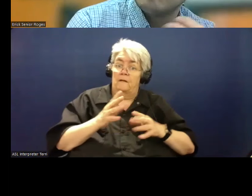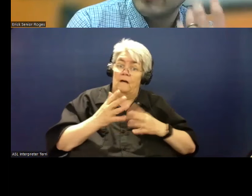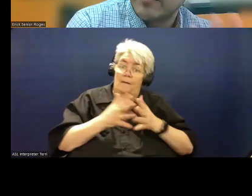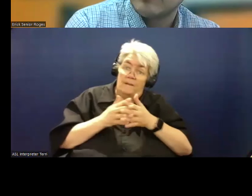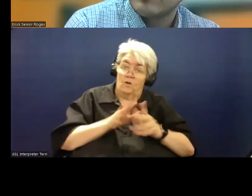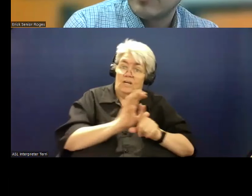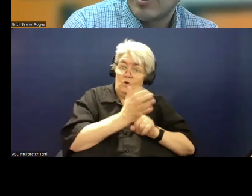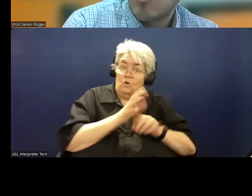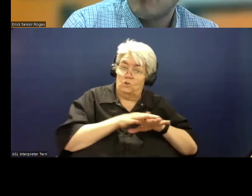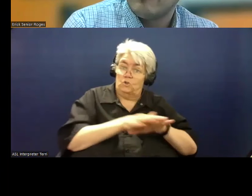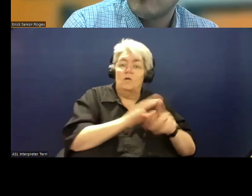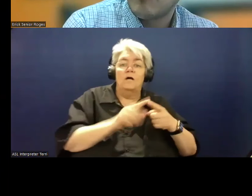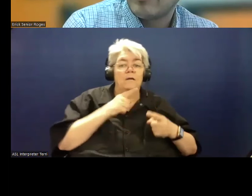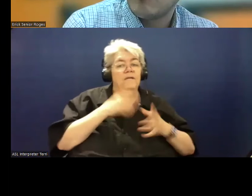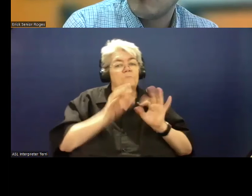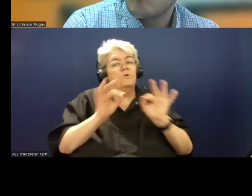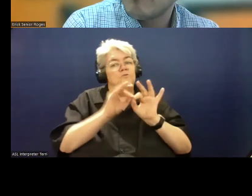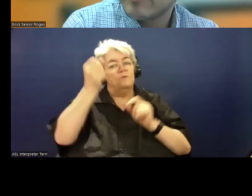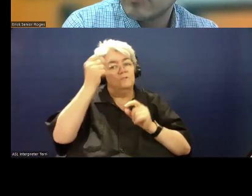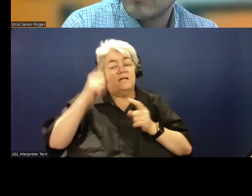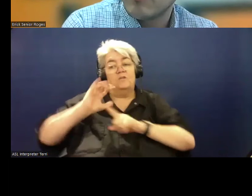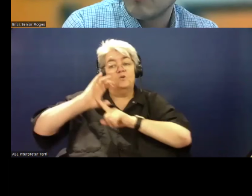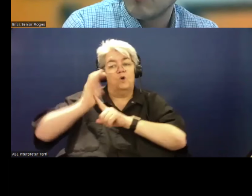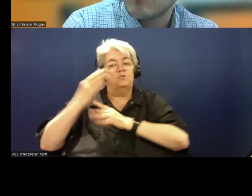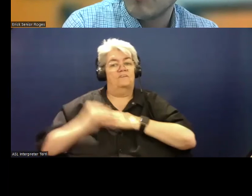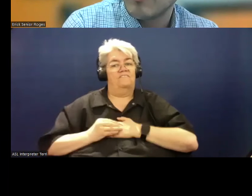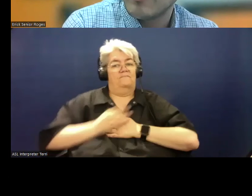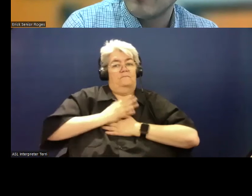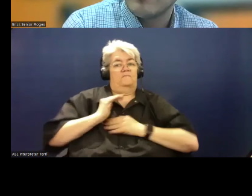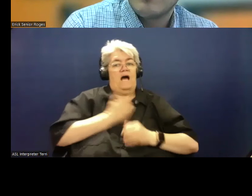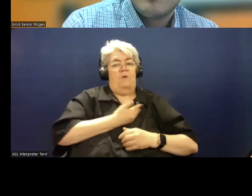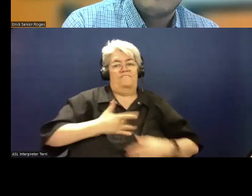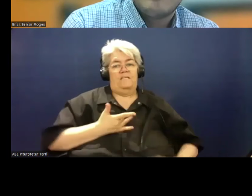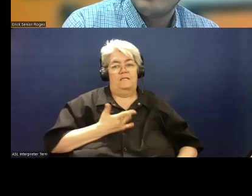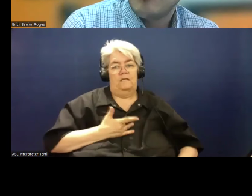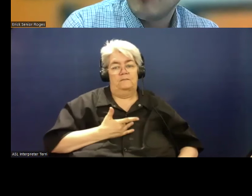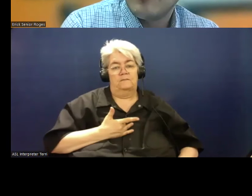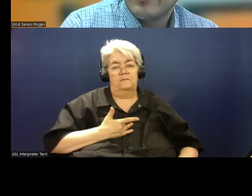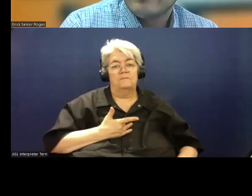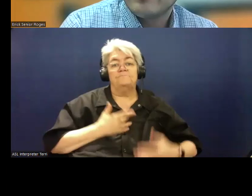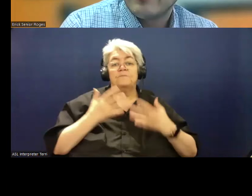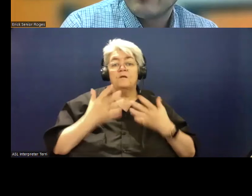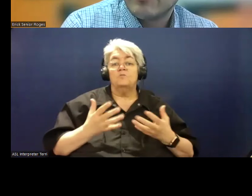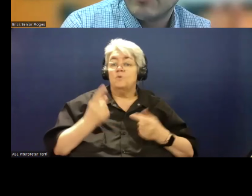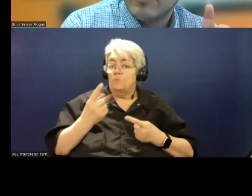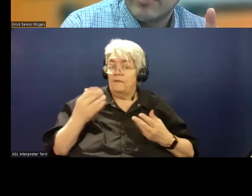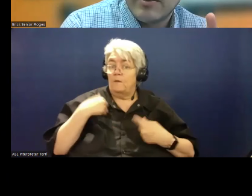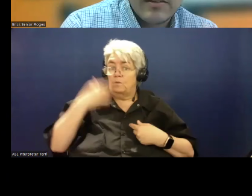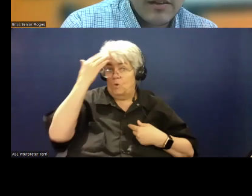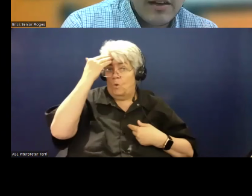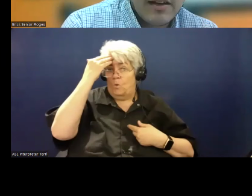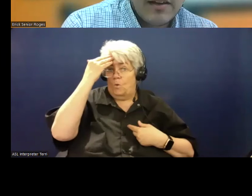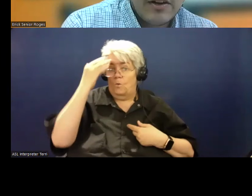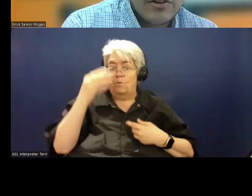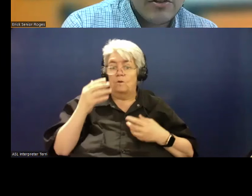CULTURE SHAPES HOW WE FEEL. WE KNOW IN THE